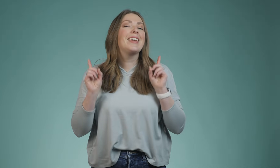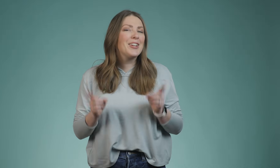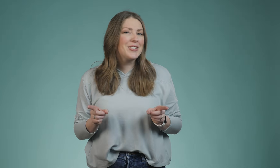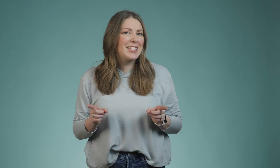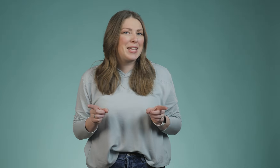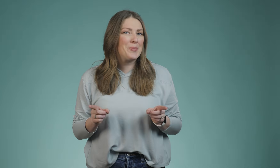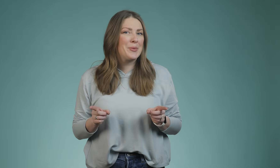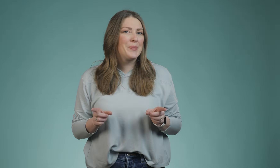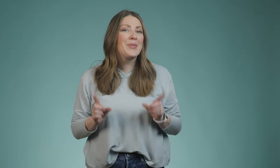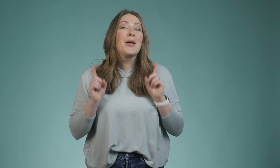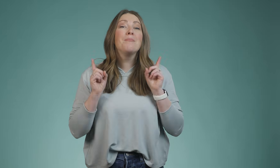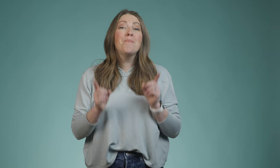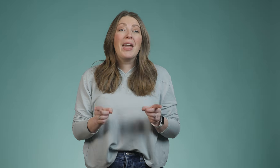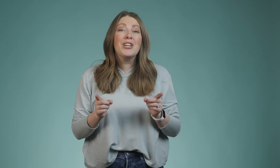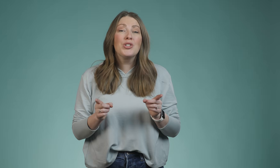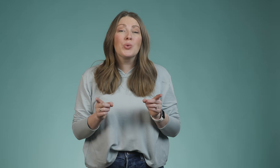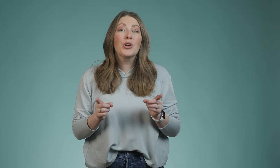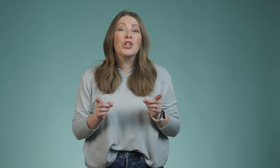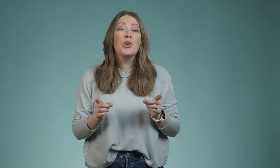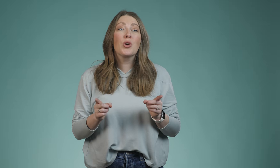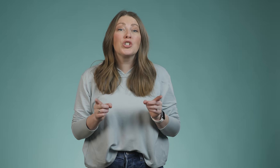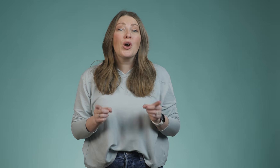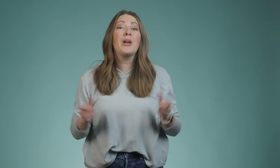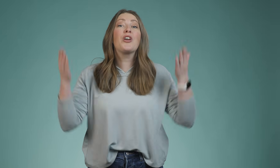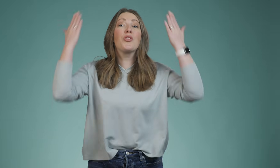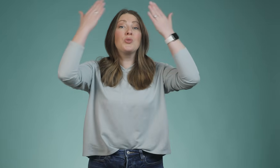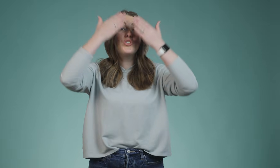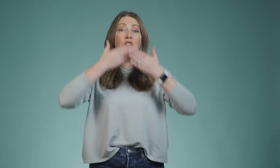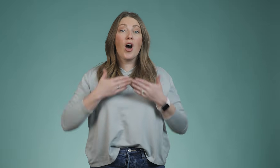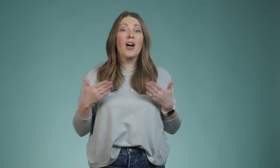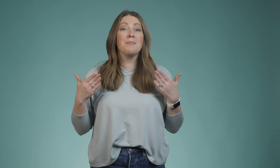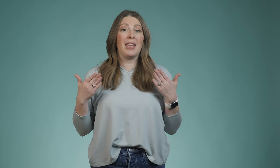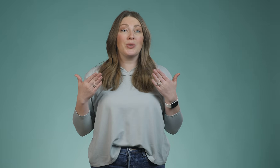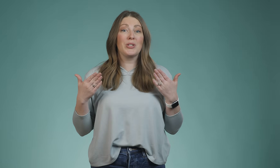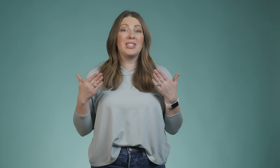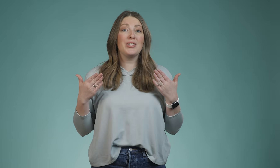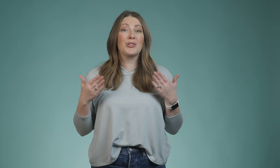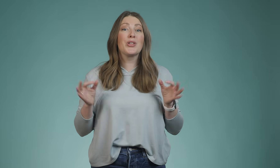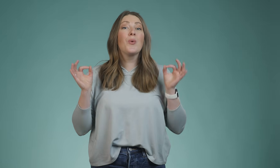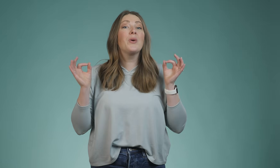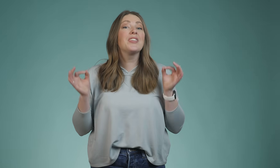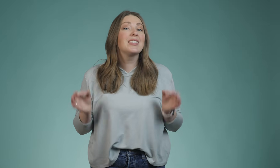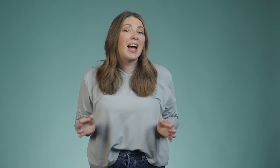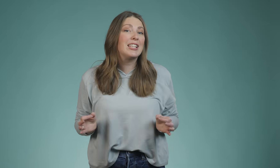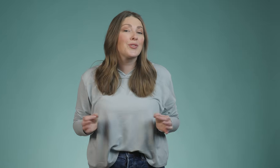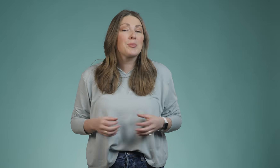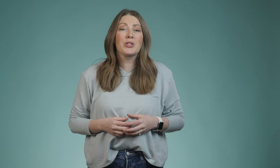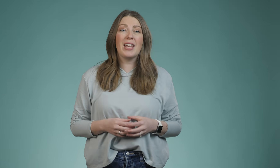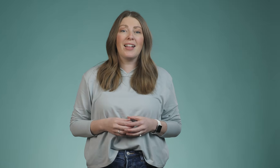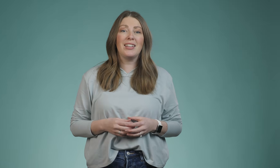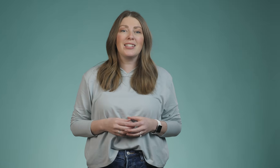Here's a tip. Make sure you are showing those non-manual signals with signs for personalities.